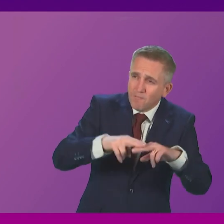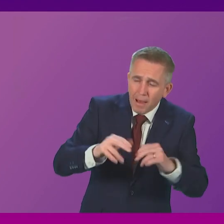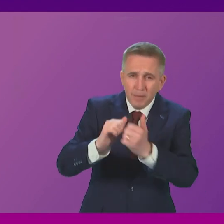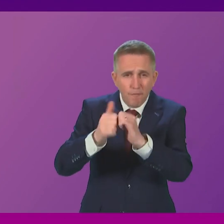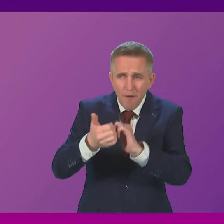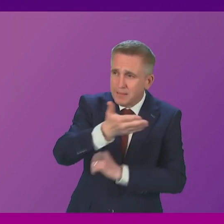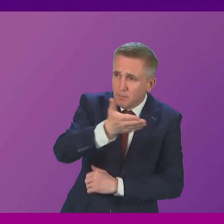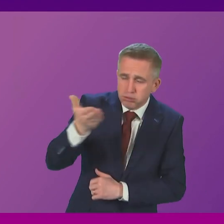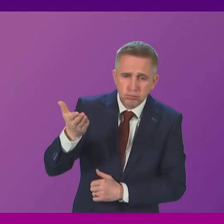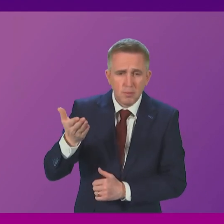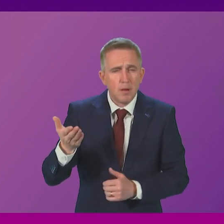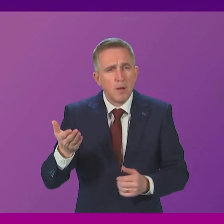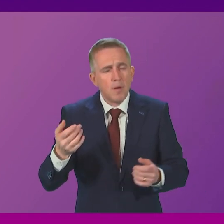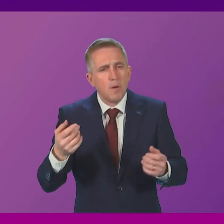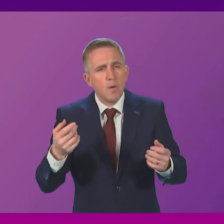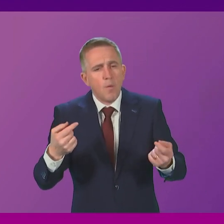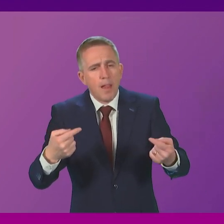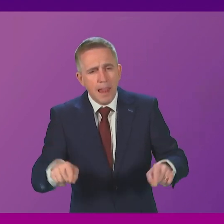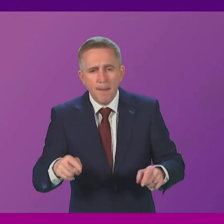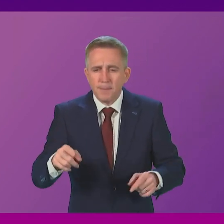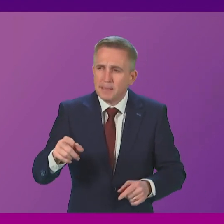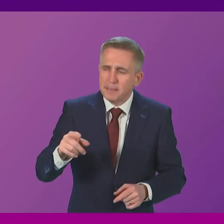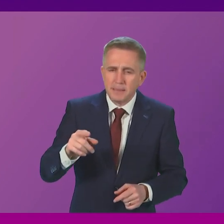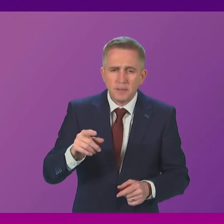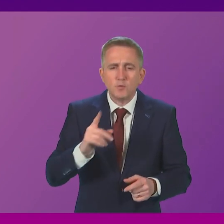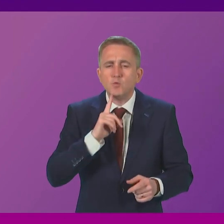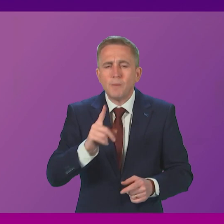will indulge me, as there are a few I would like to mention.